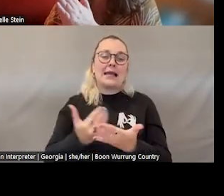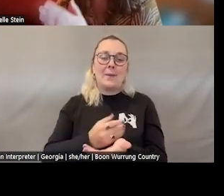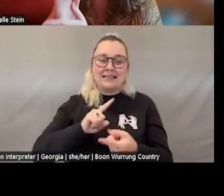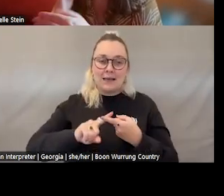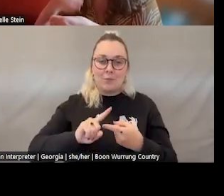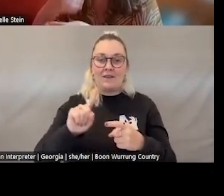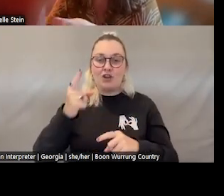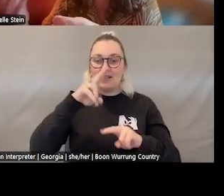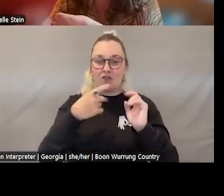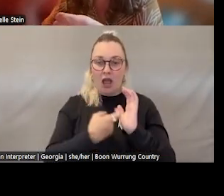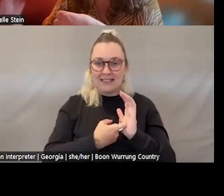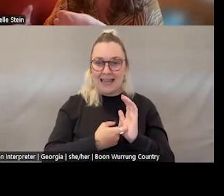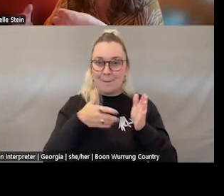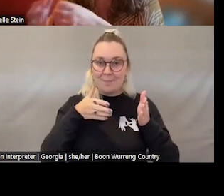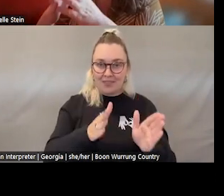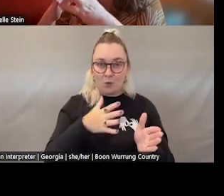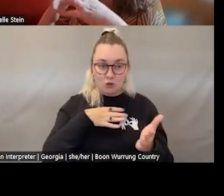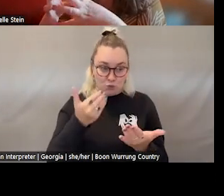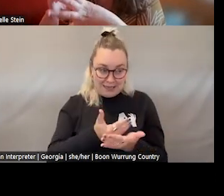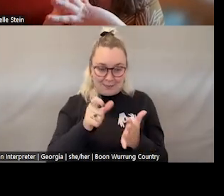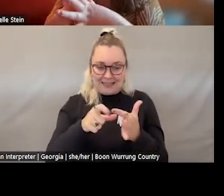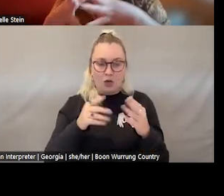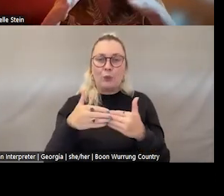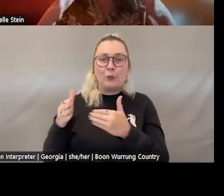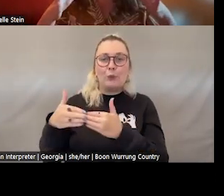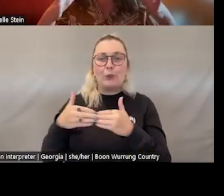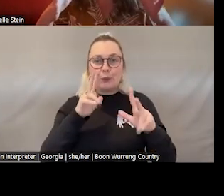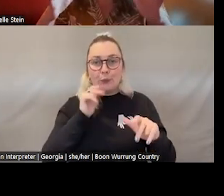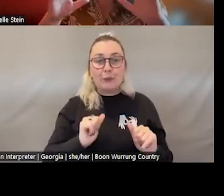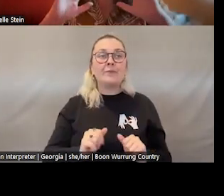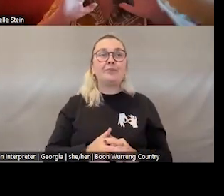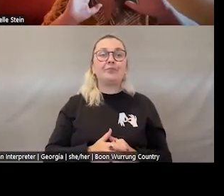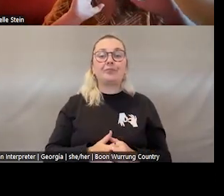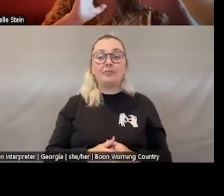method. We want to maintain that data. I should say that even for those who work in